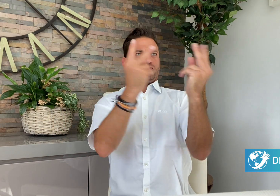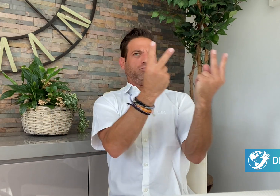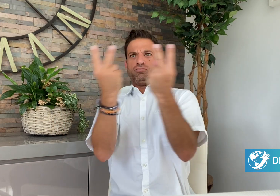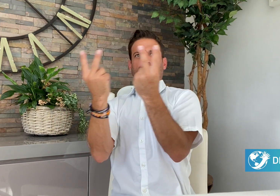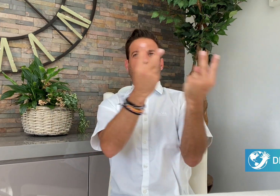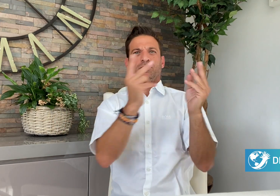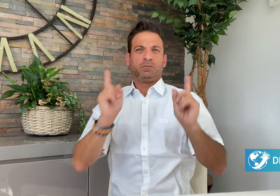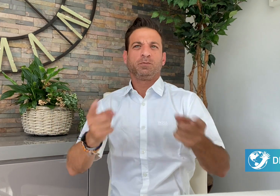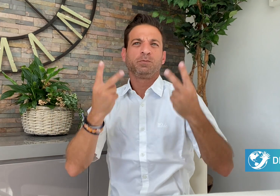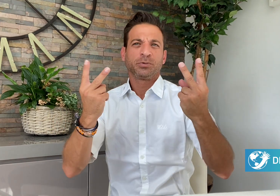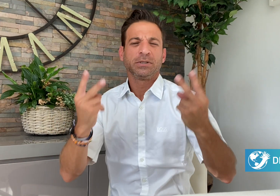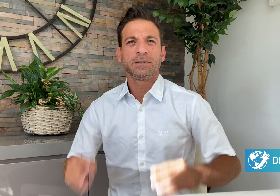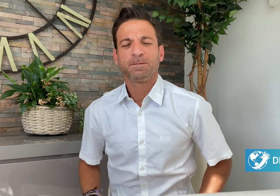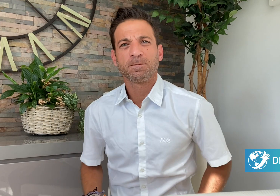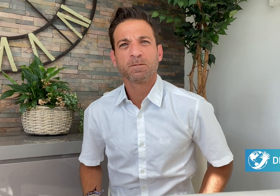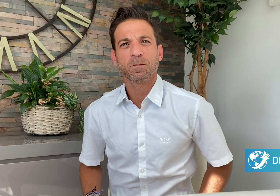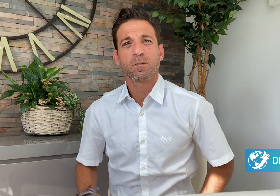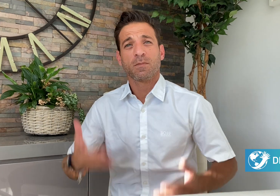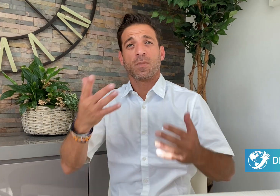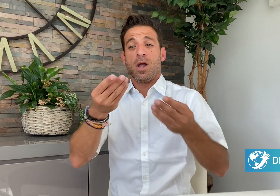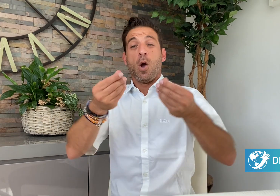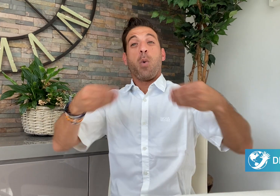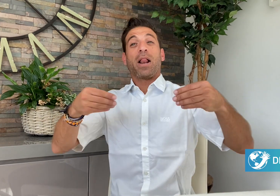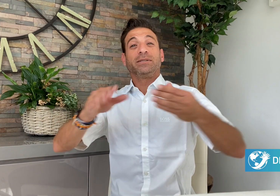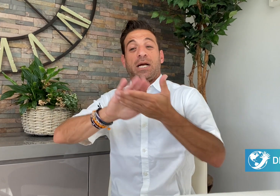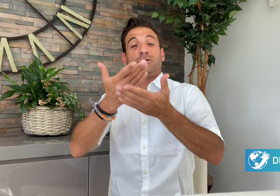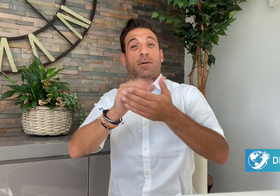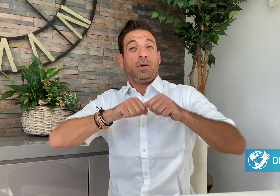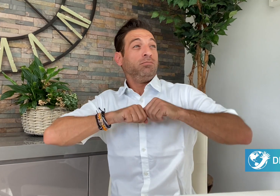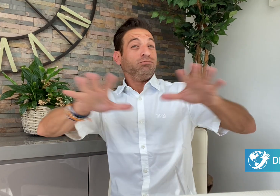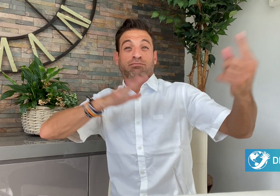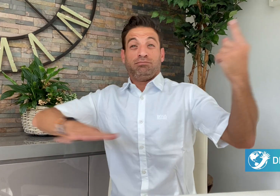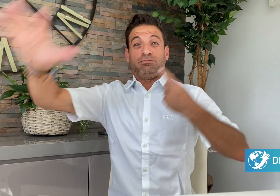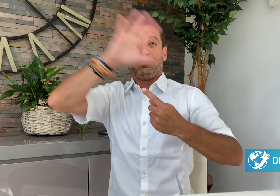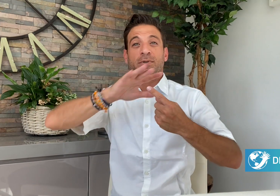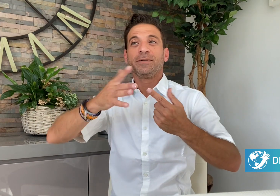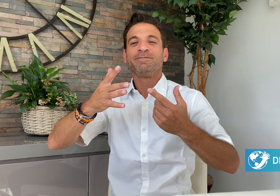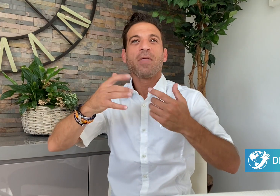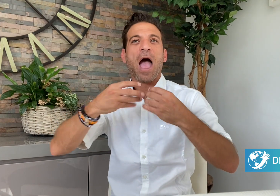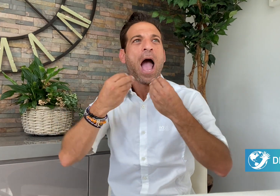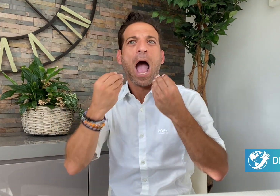The quality of interpreters widely varies depending